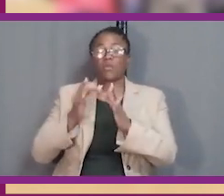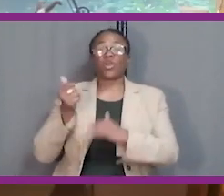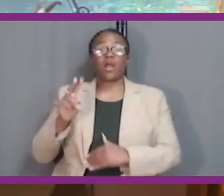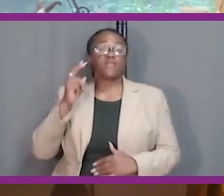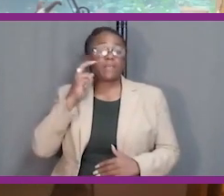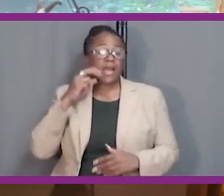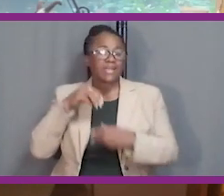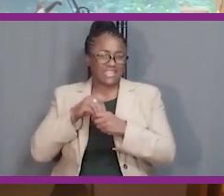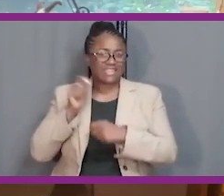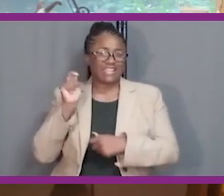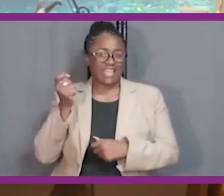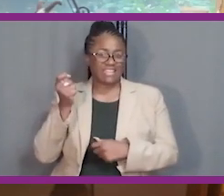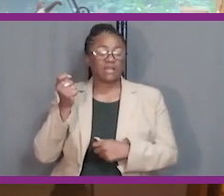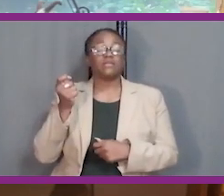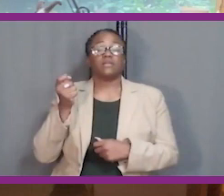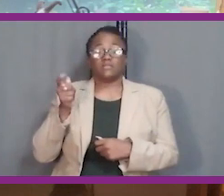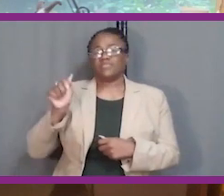Moya Shpuntoff: And lastly, we have Susan Sygall, who